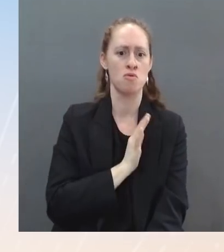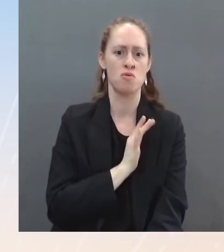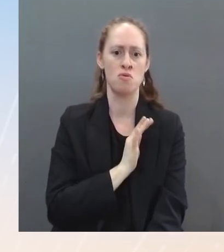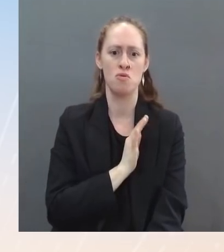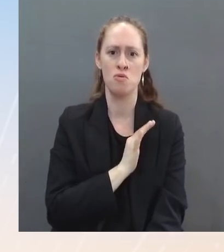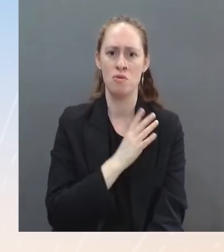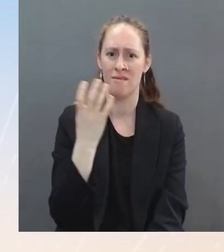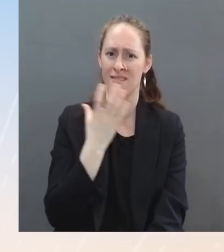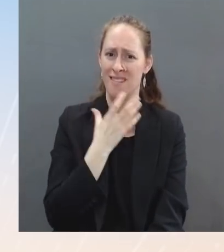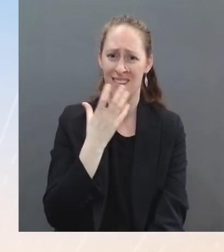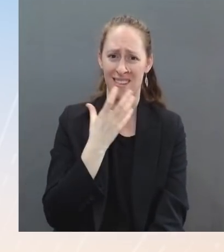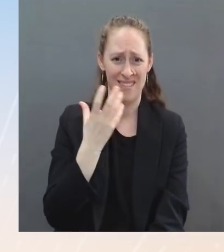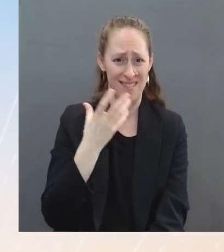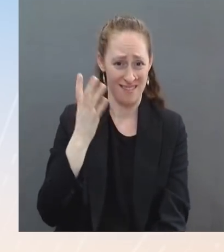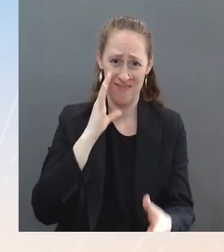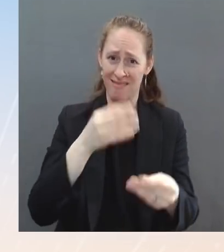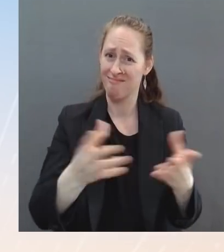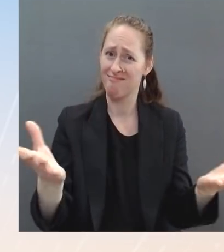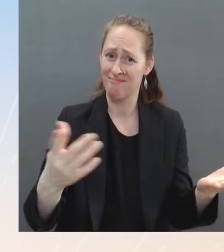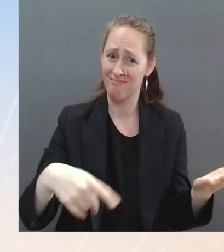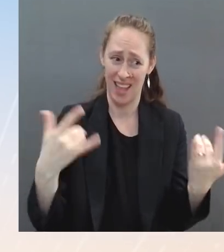Thanks. Ms. Bedingfield: Thanks, Brian.